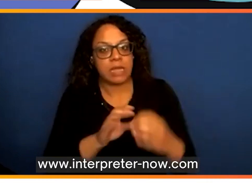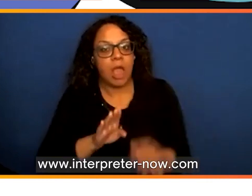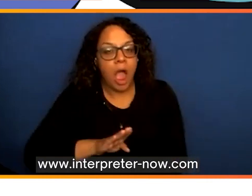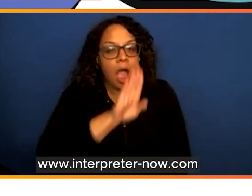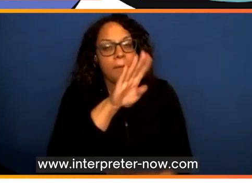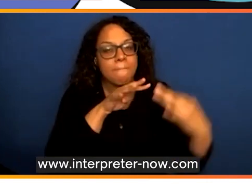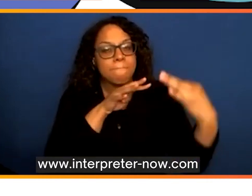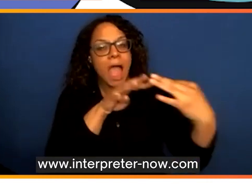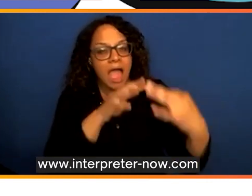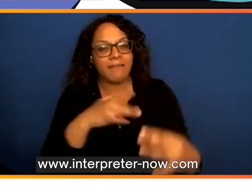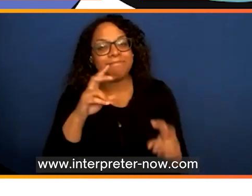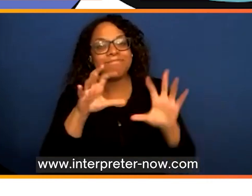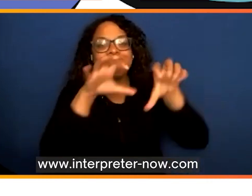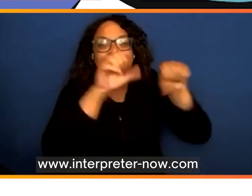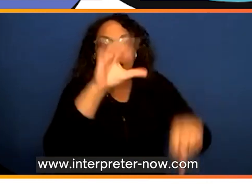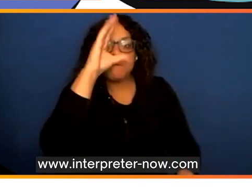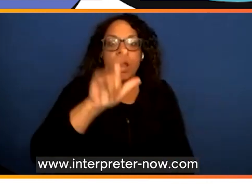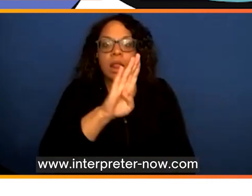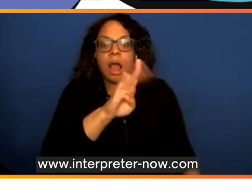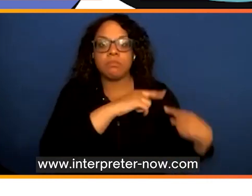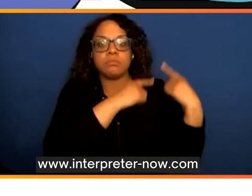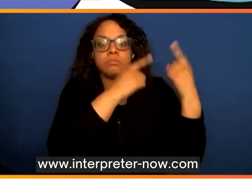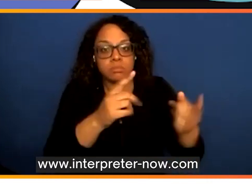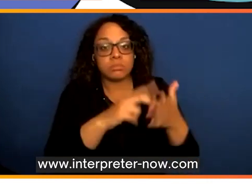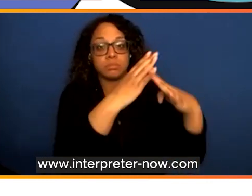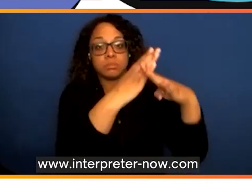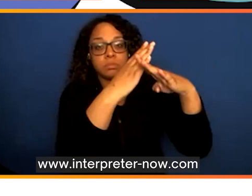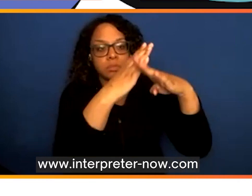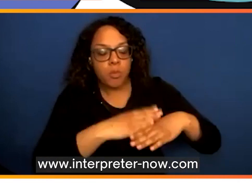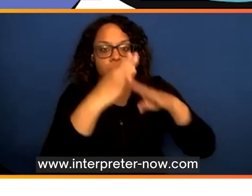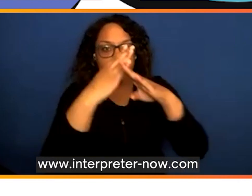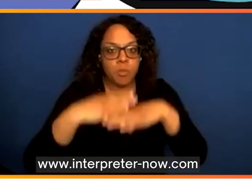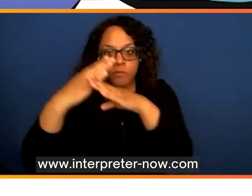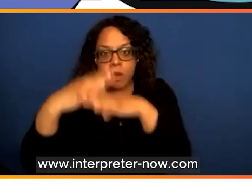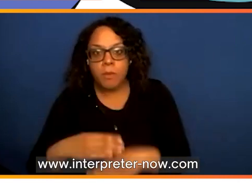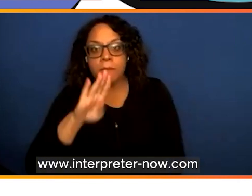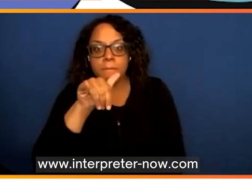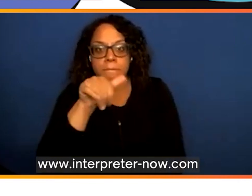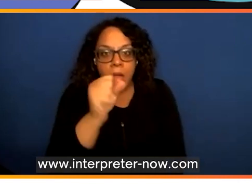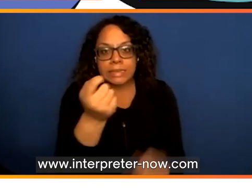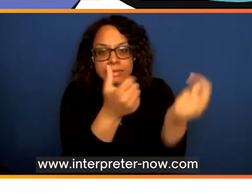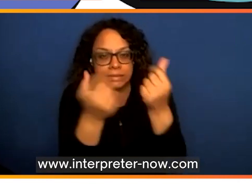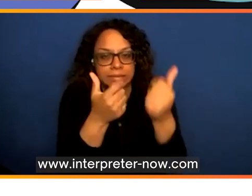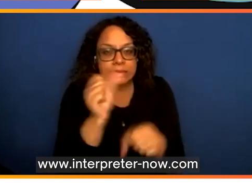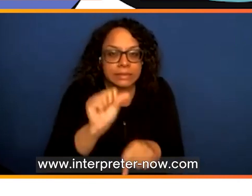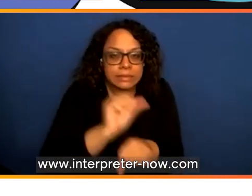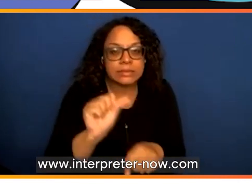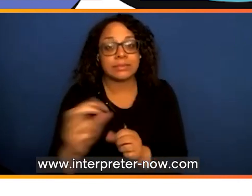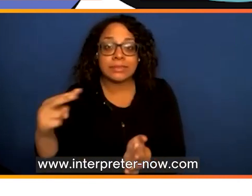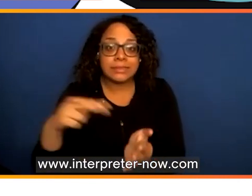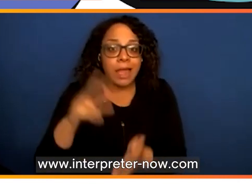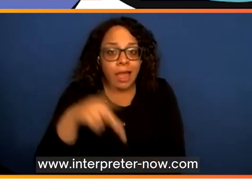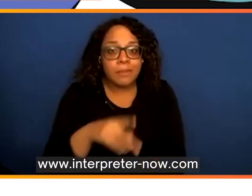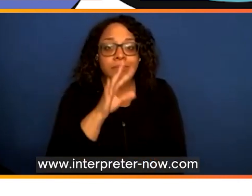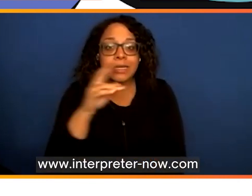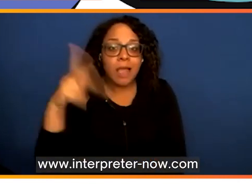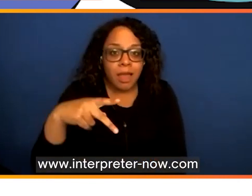time. It's been a boys’ club, full stop. For me, removing those hurdles and those biases,